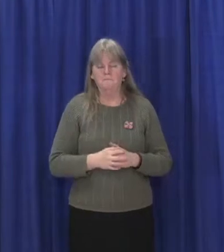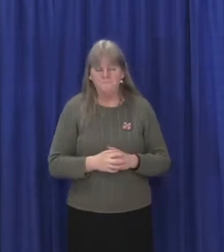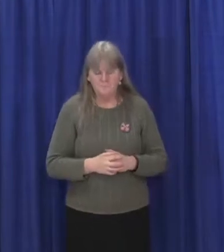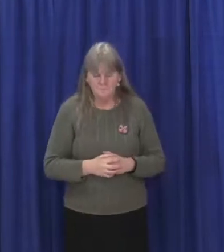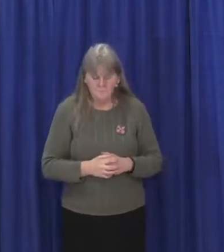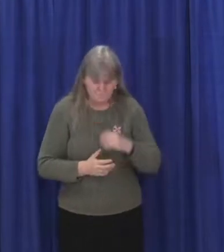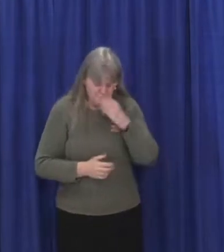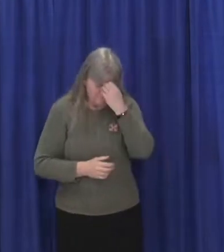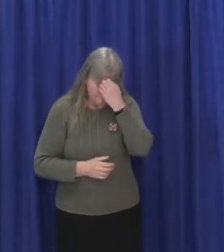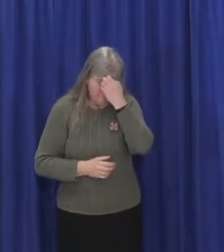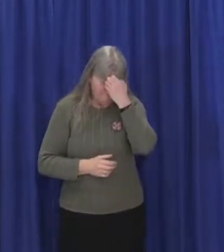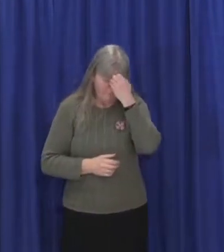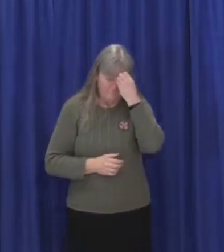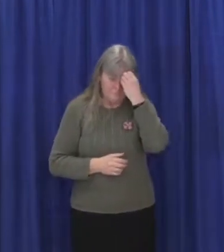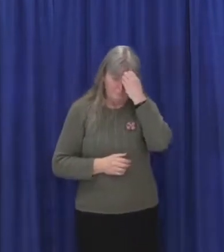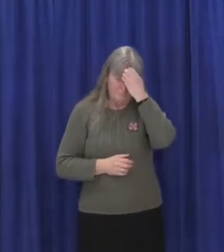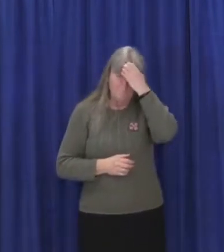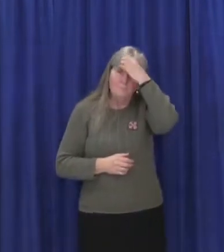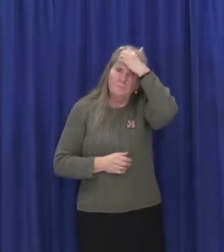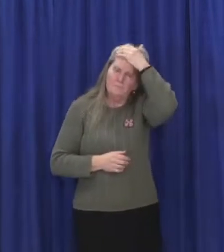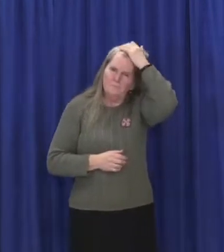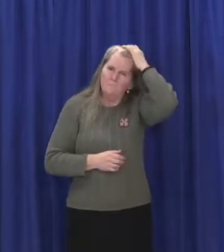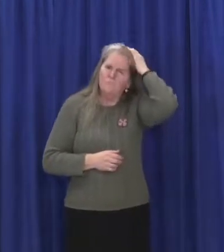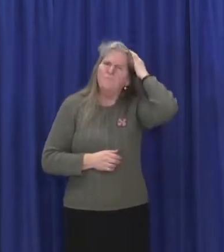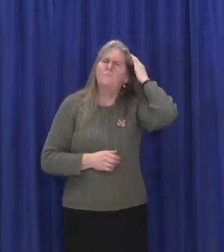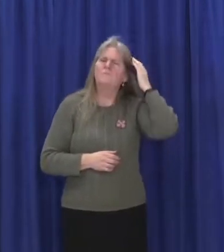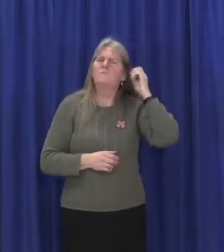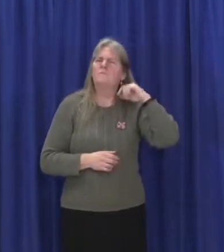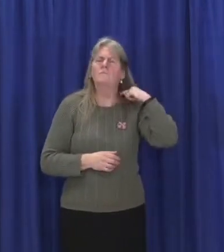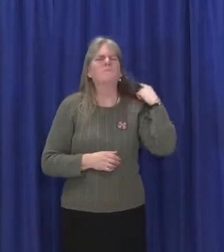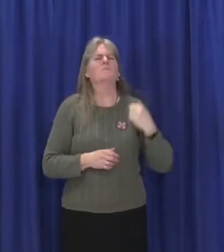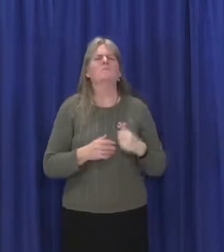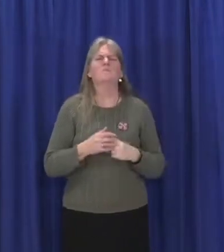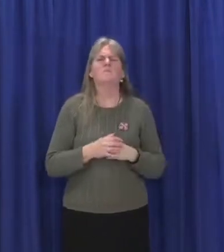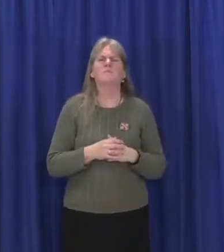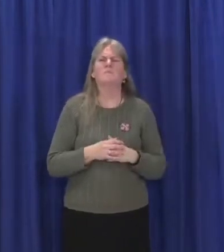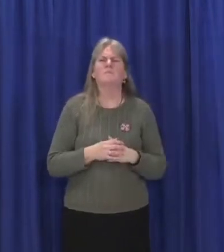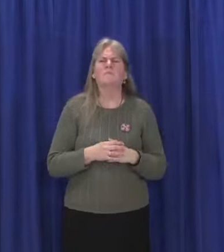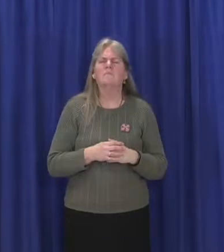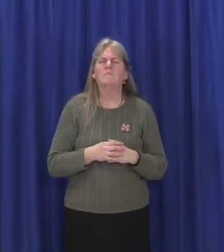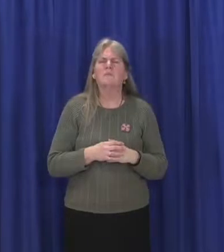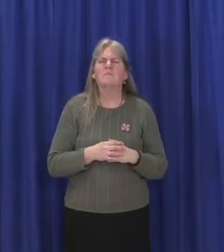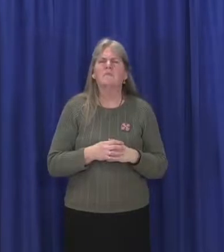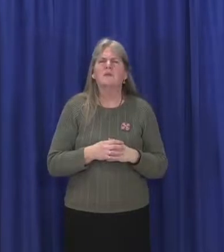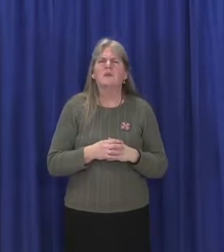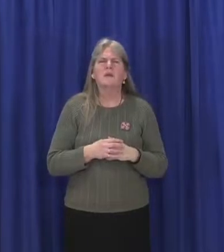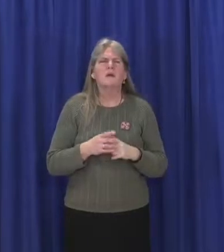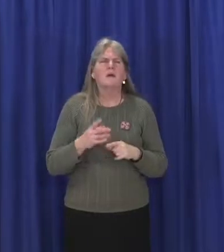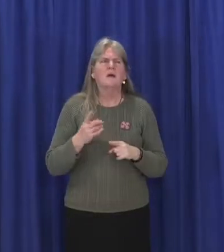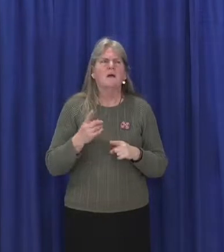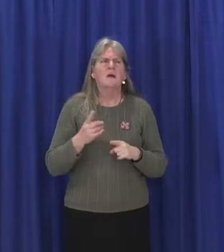Jackie: Hi, thanks. I just wanted to flag that my colleague, Vincent Bonnay, wasn't given any questions.